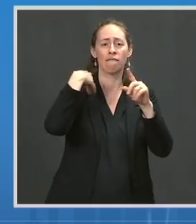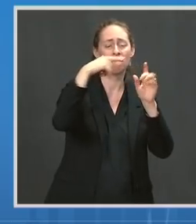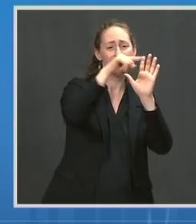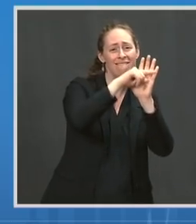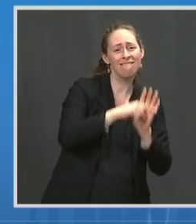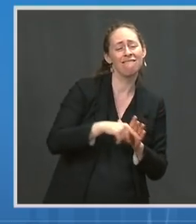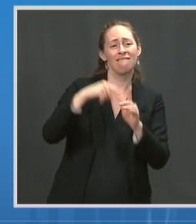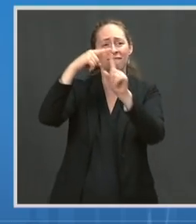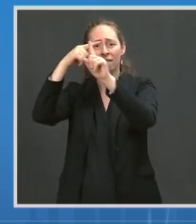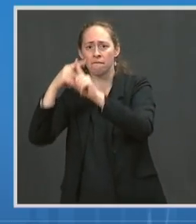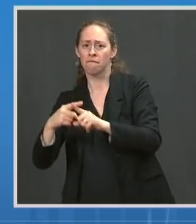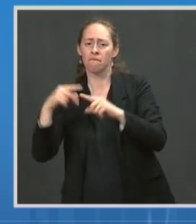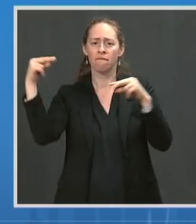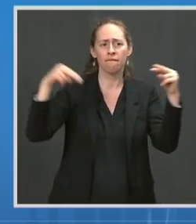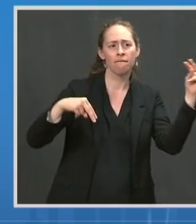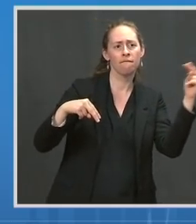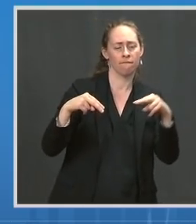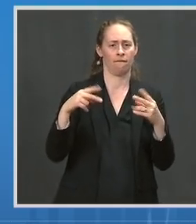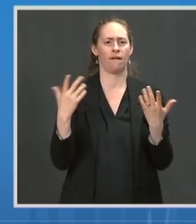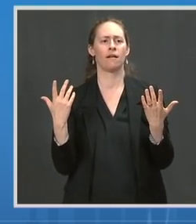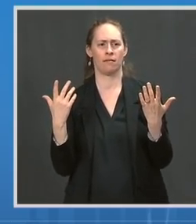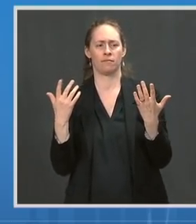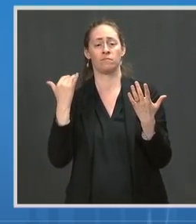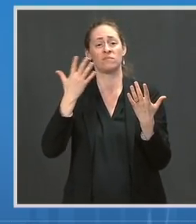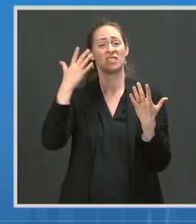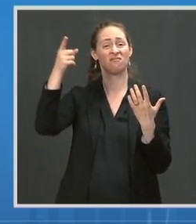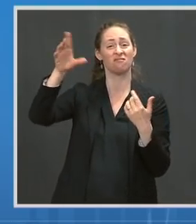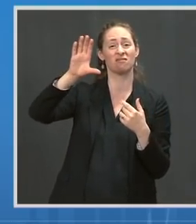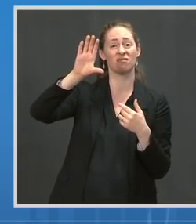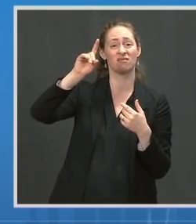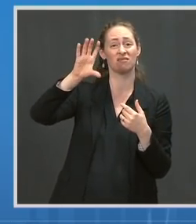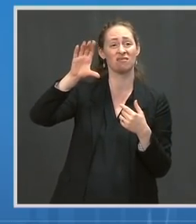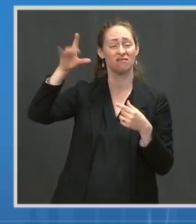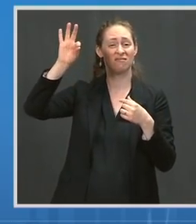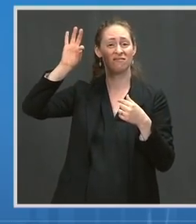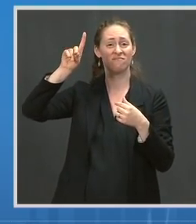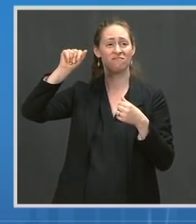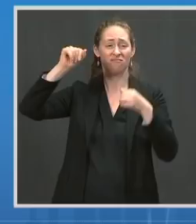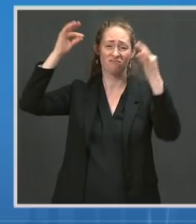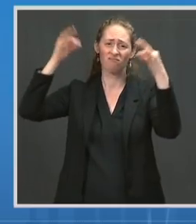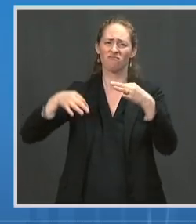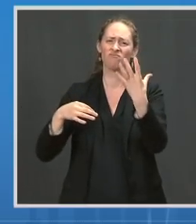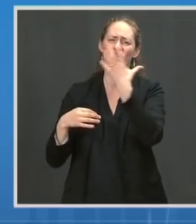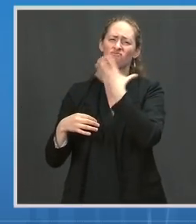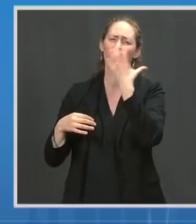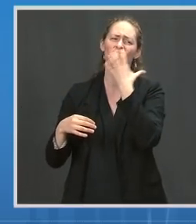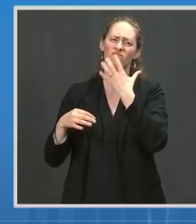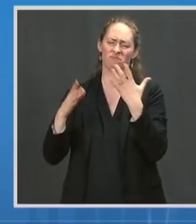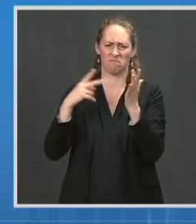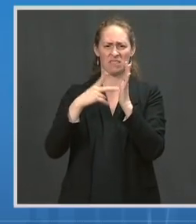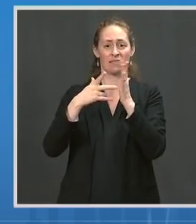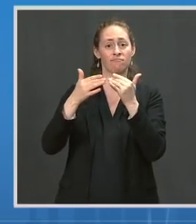But the actions taken by CDC and the FDA this week should give Americans confidence that our safety system is working for them.